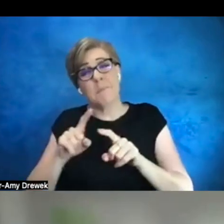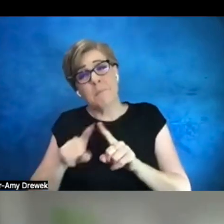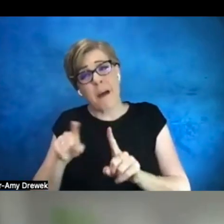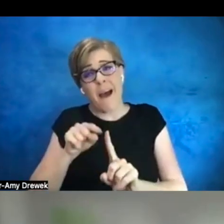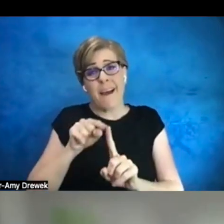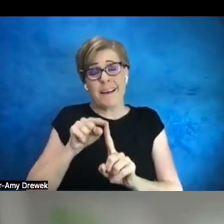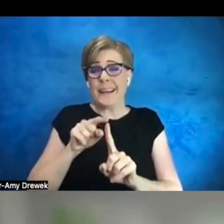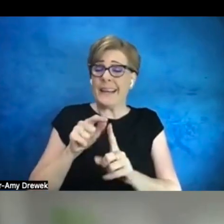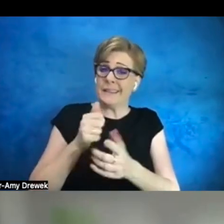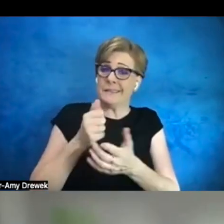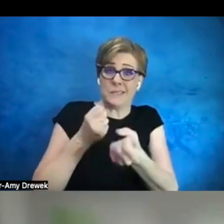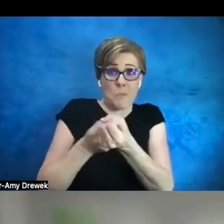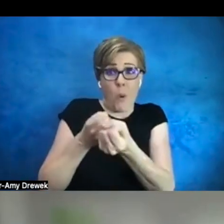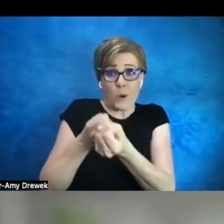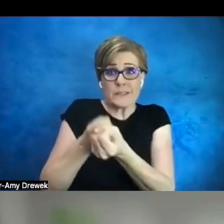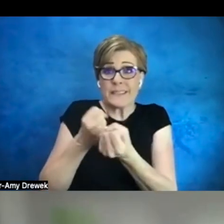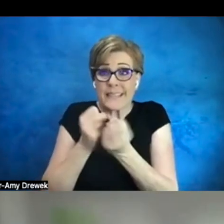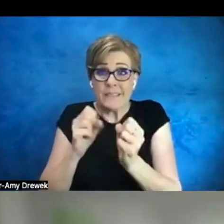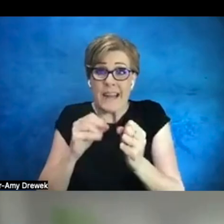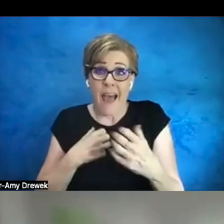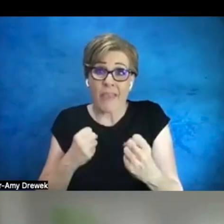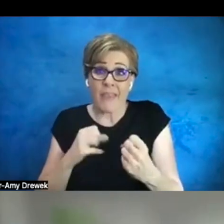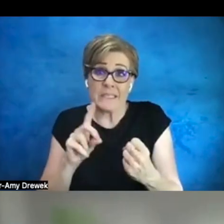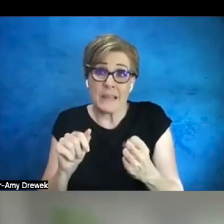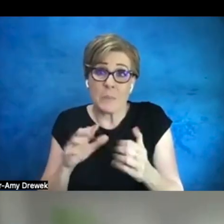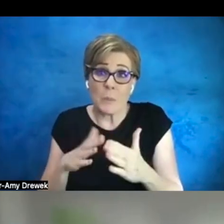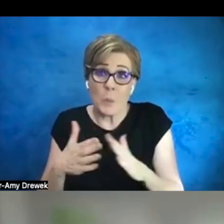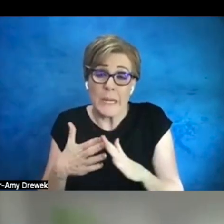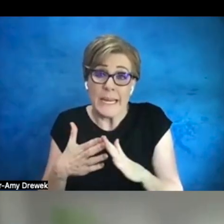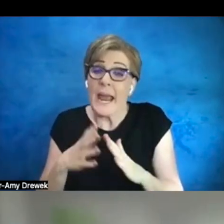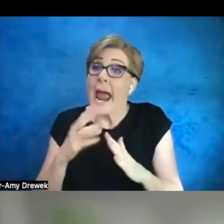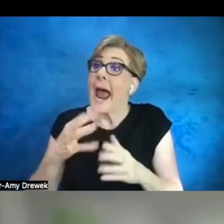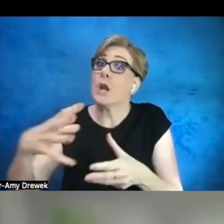disability community, and to include folks who may be hesitant to come to